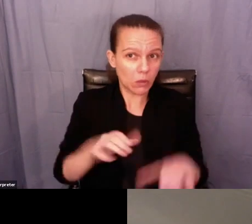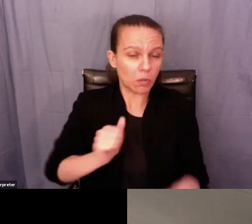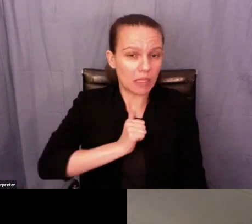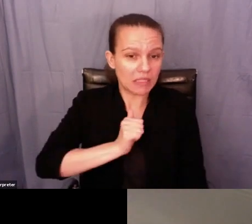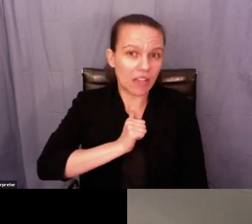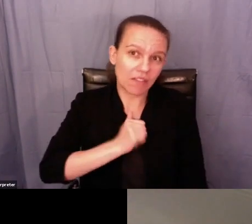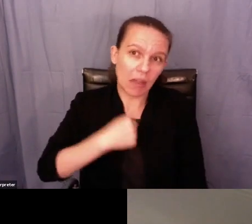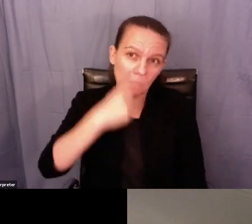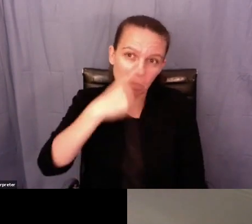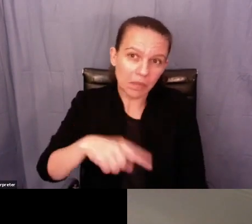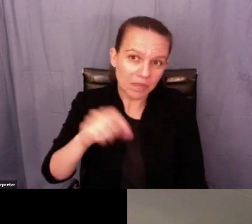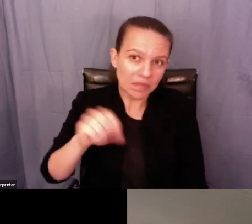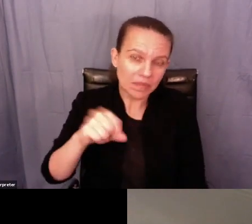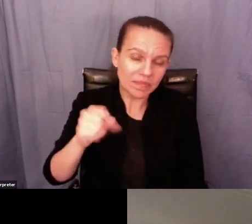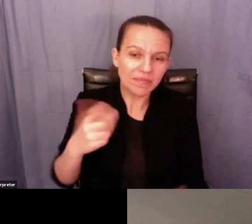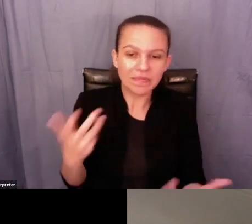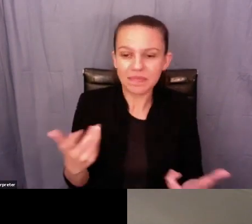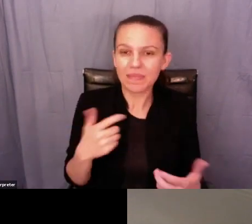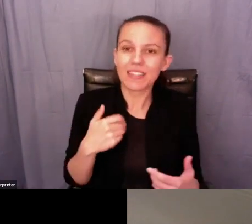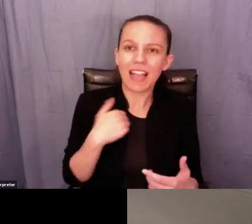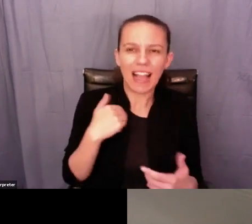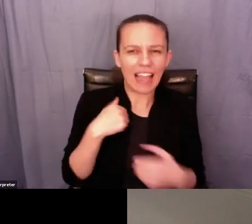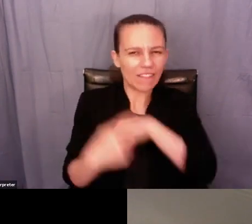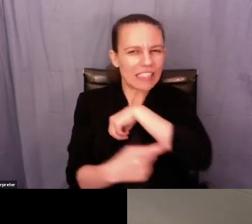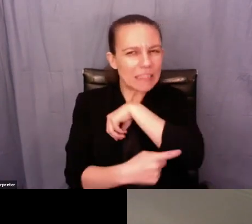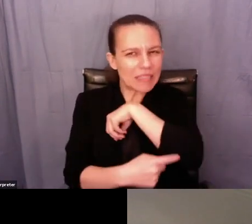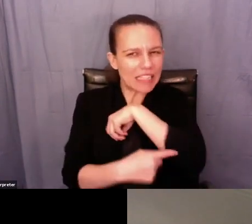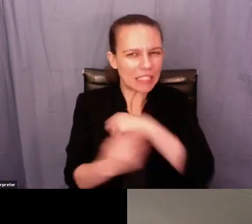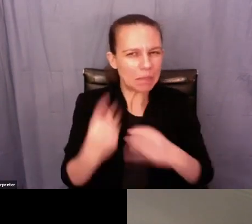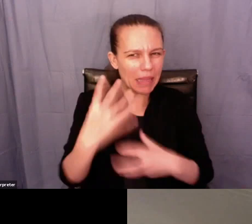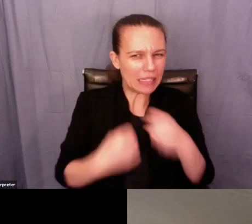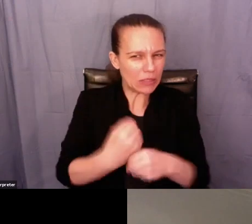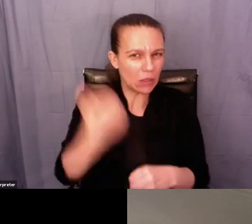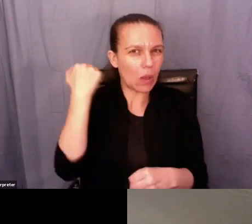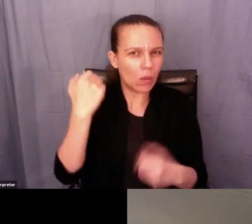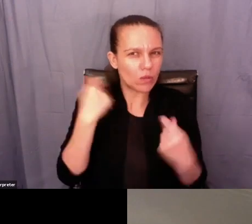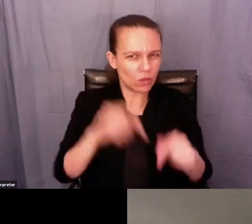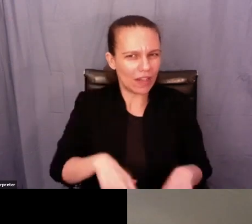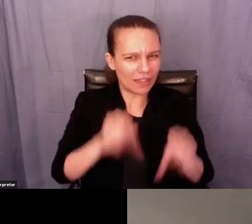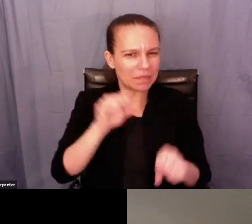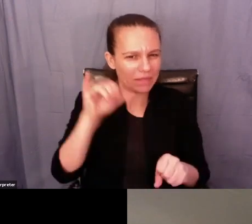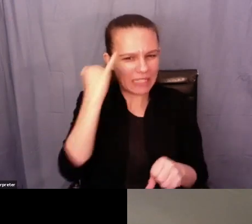I had this temptation many years ago when I read this article by